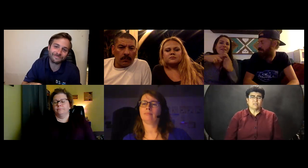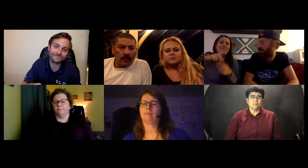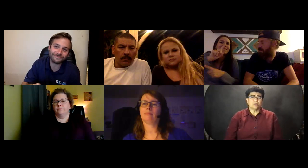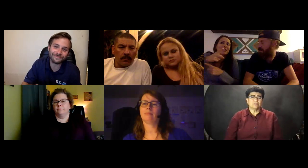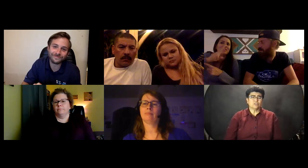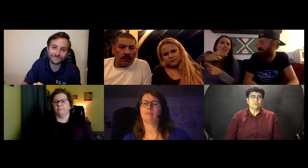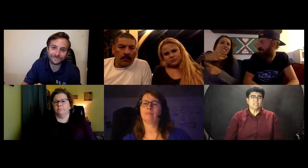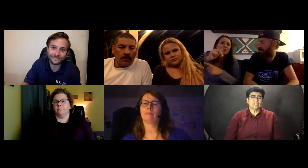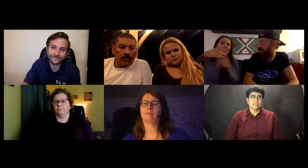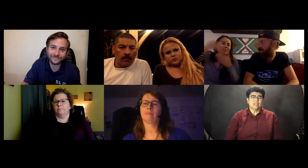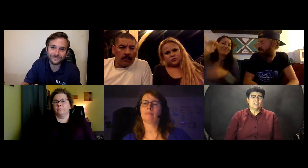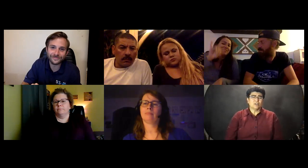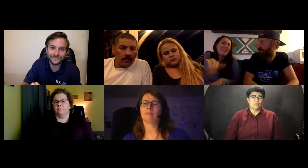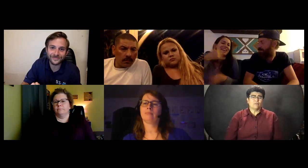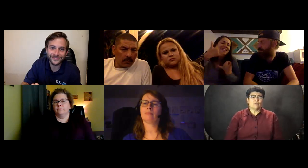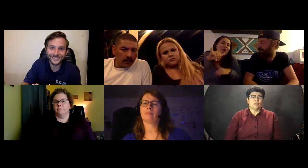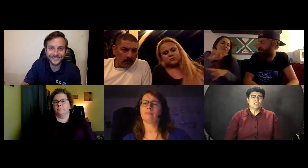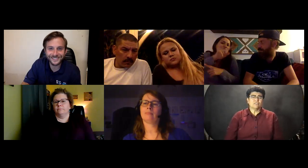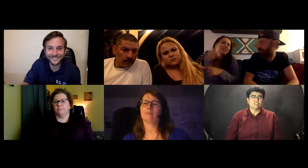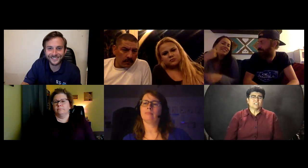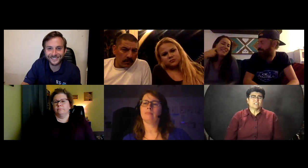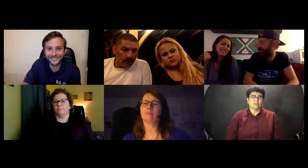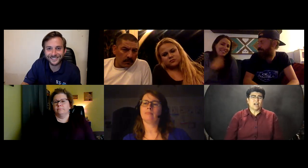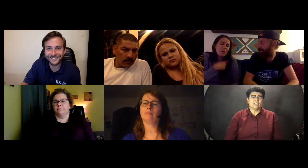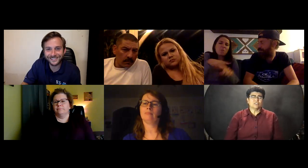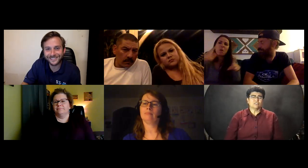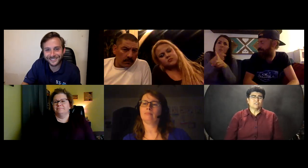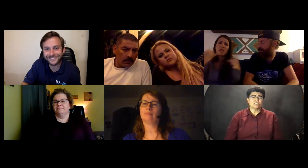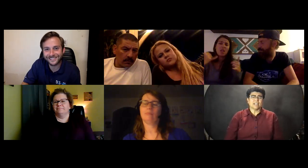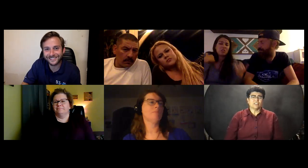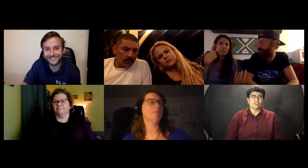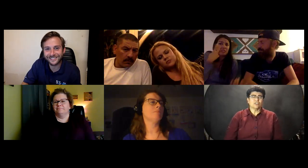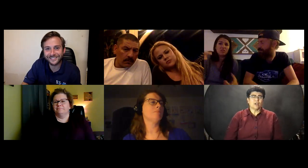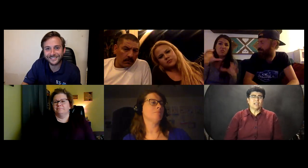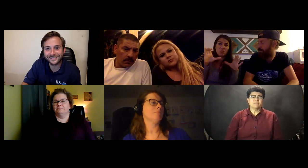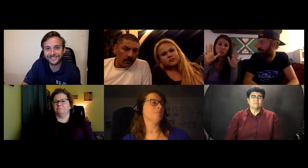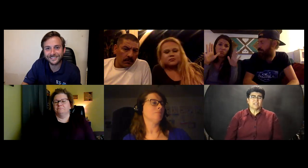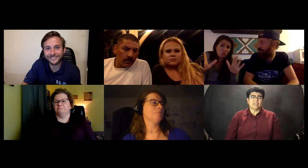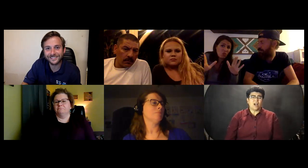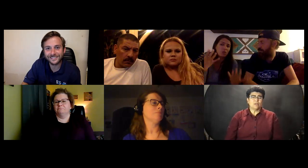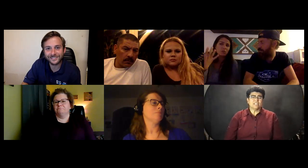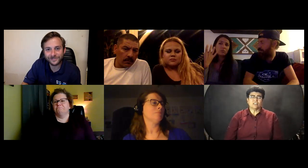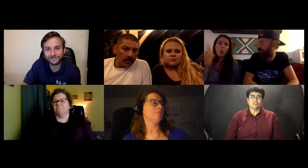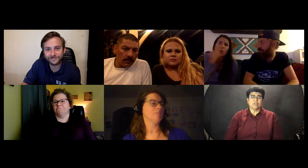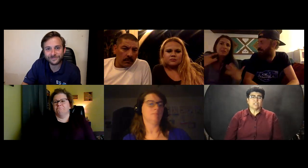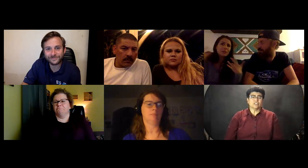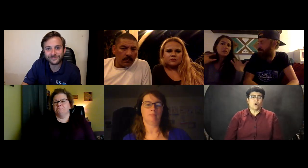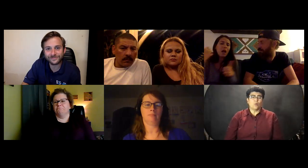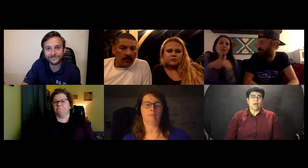number of students you know but once she first got into first second third grade now we